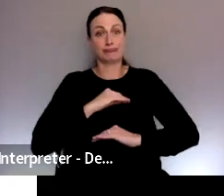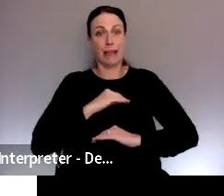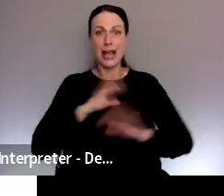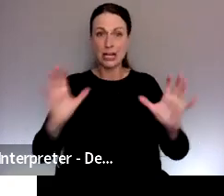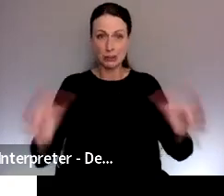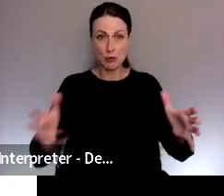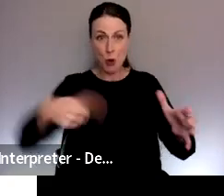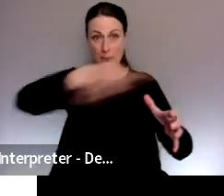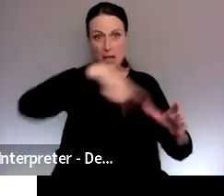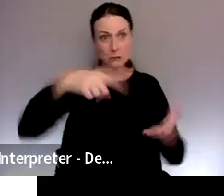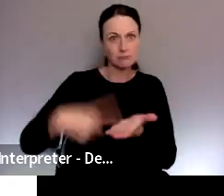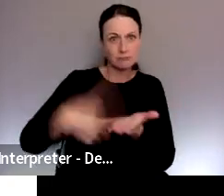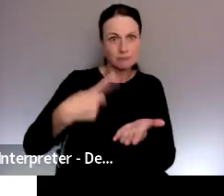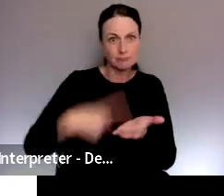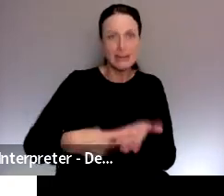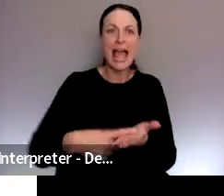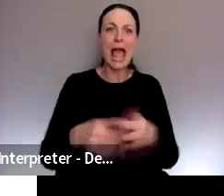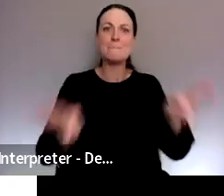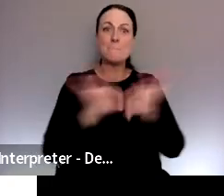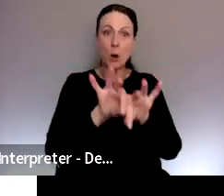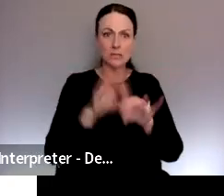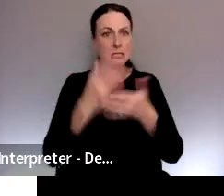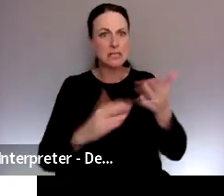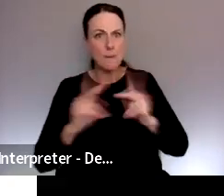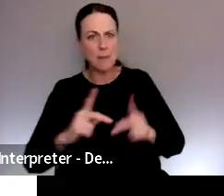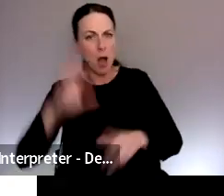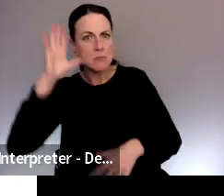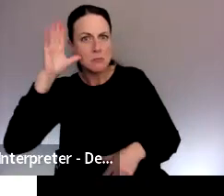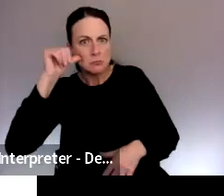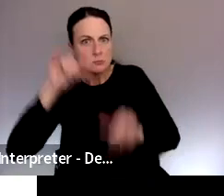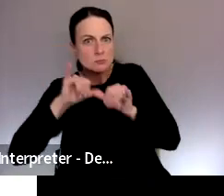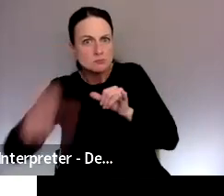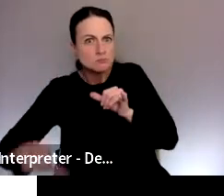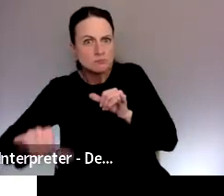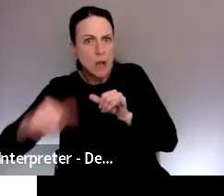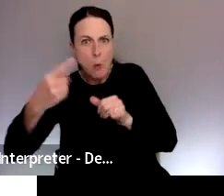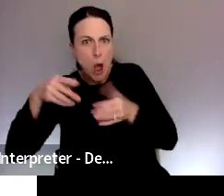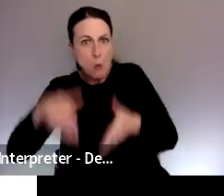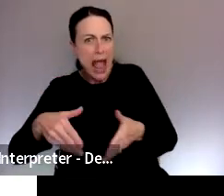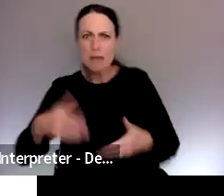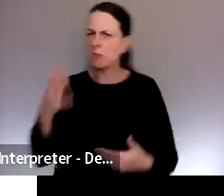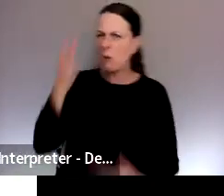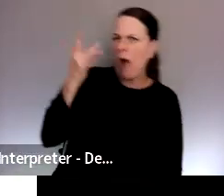is super important, because you've got people that are invested in doing things a certain way, and you may not know why.